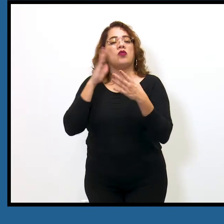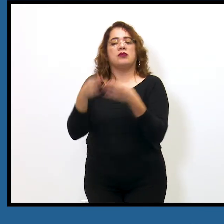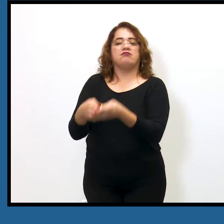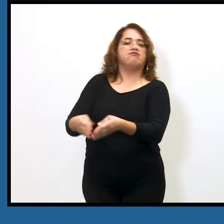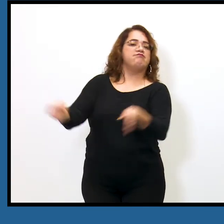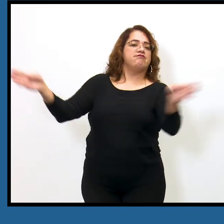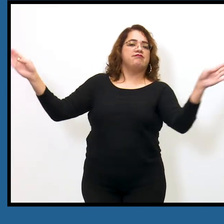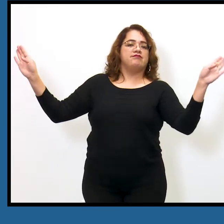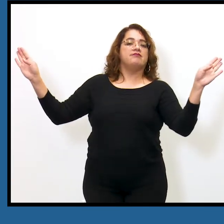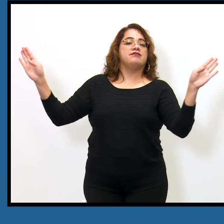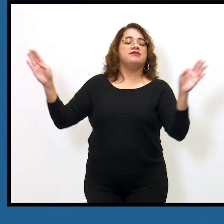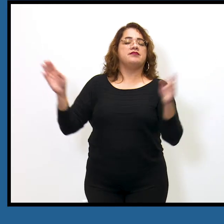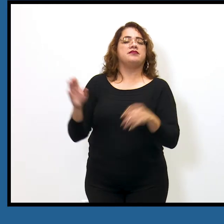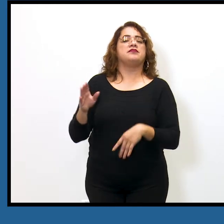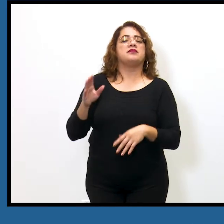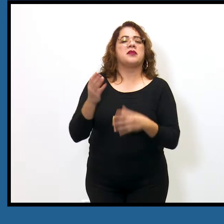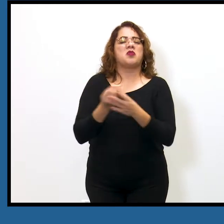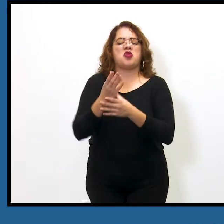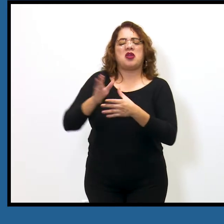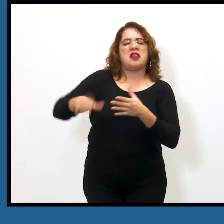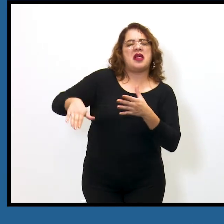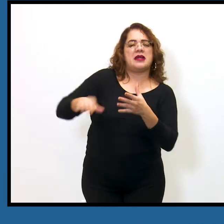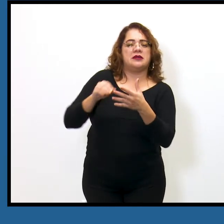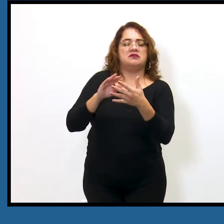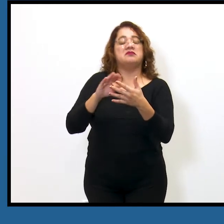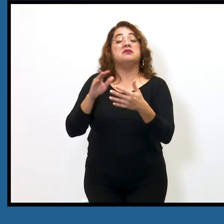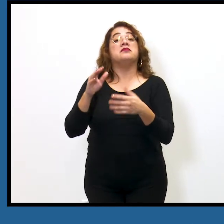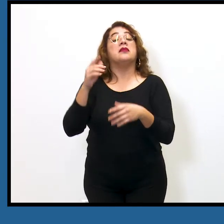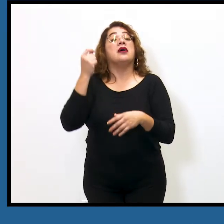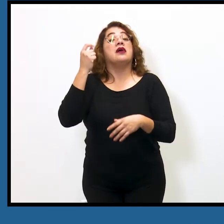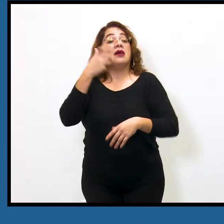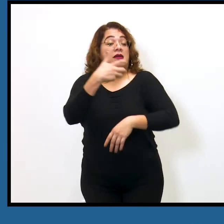but even with some individuals getting vaccinated over the next several weeks it remains critical